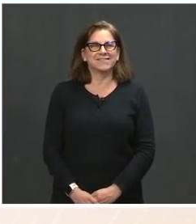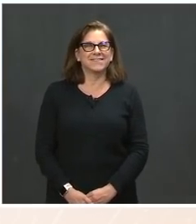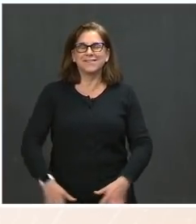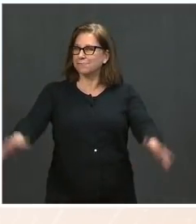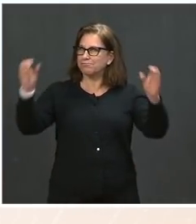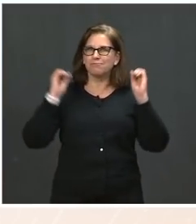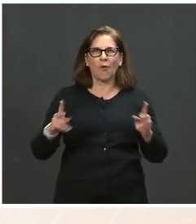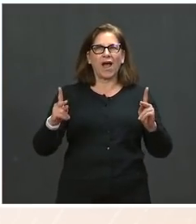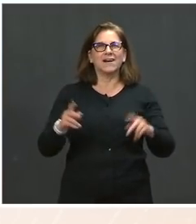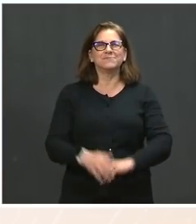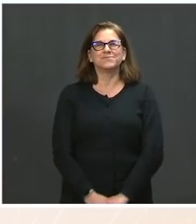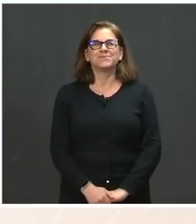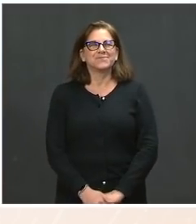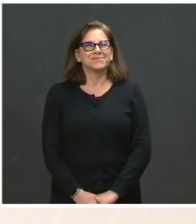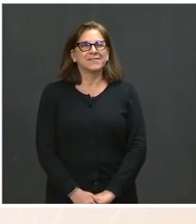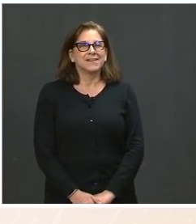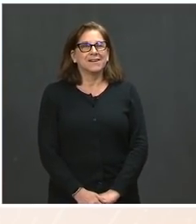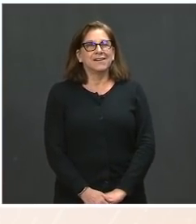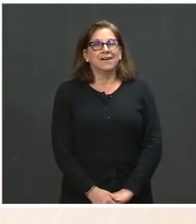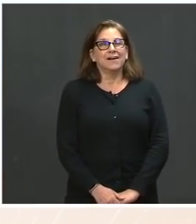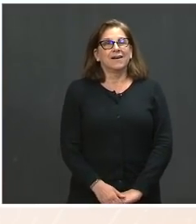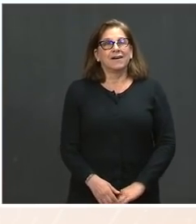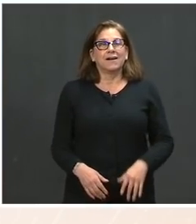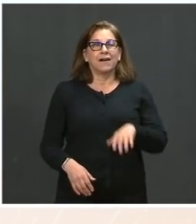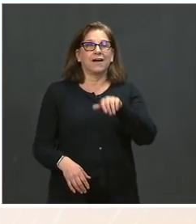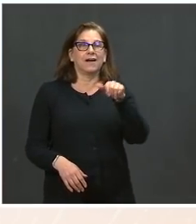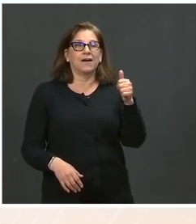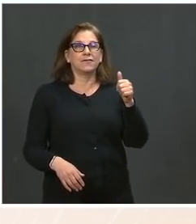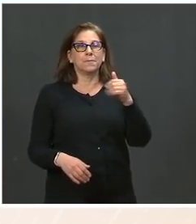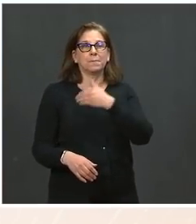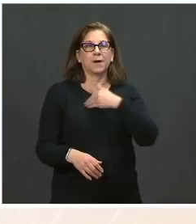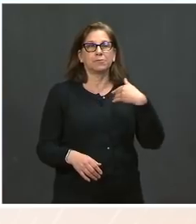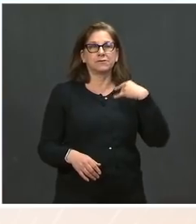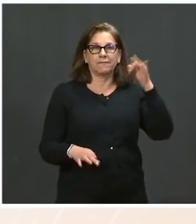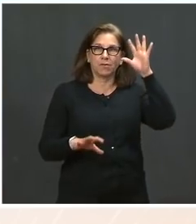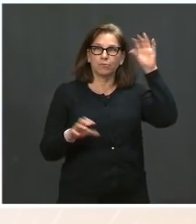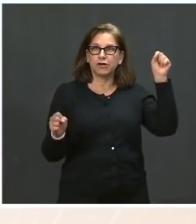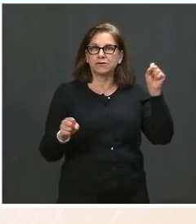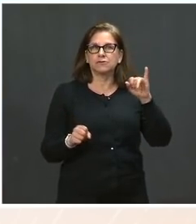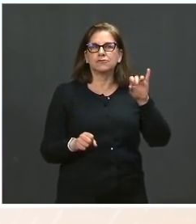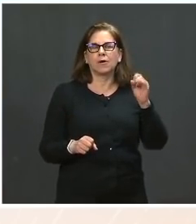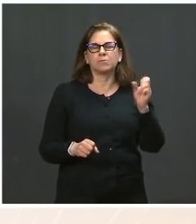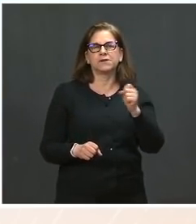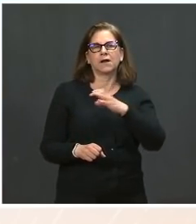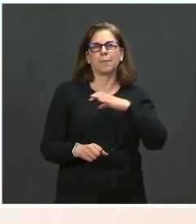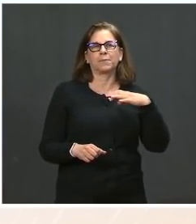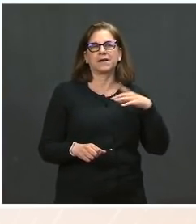We have another member of the President's Jobs Cabinet joining us today: Secretary of Energy Jennifer Granholm.